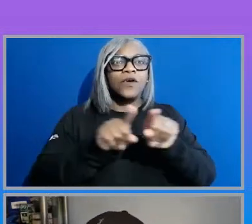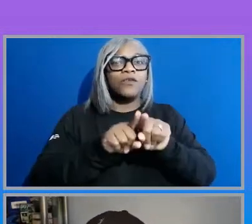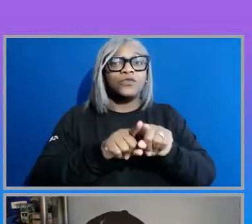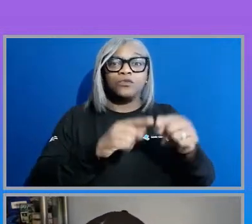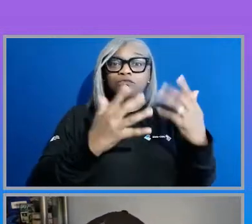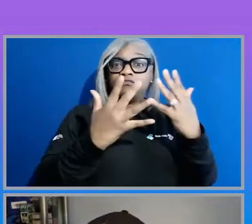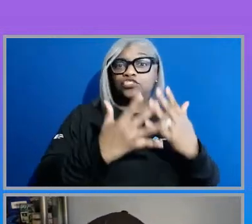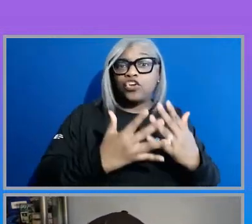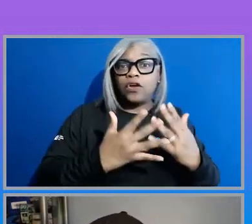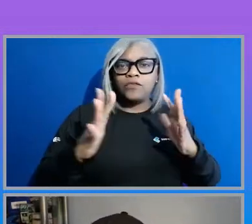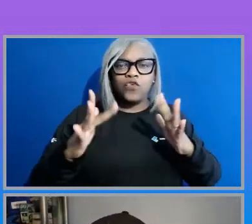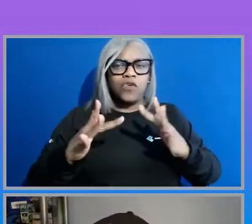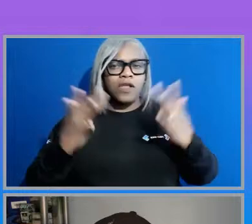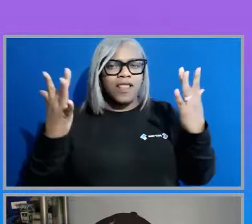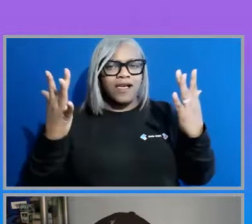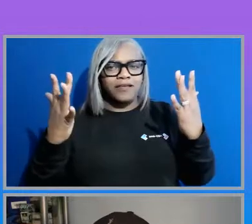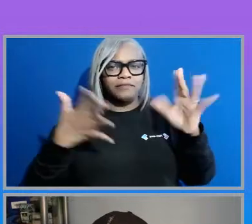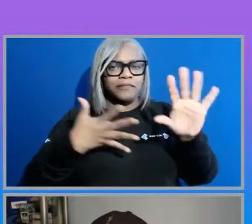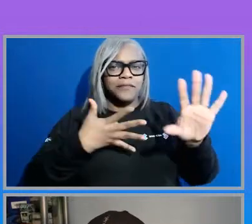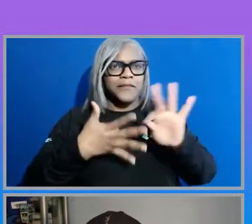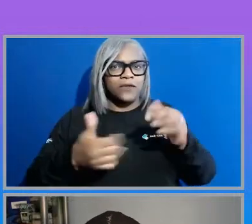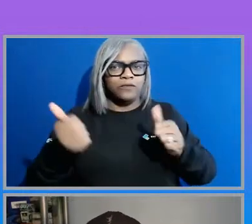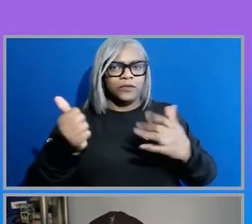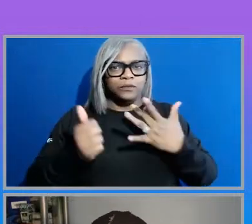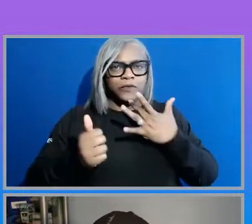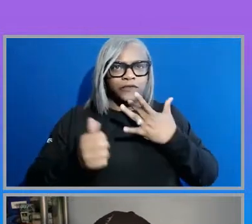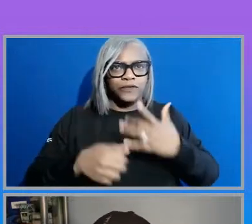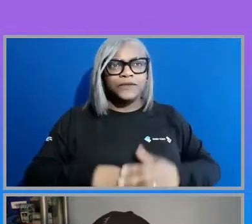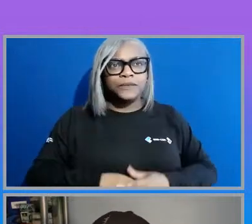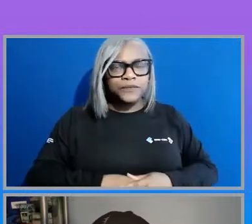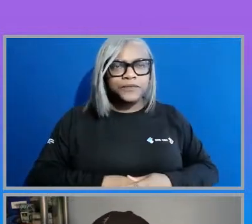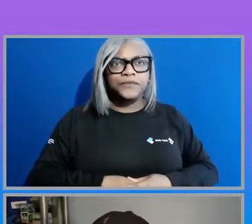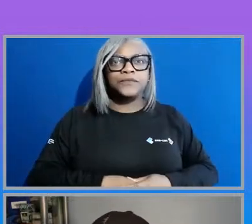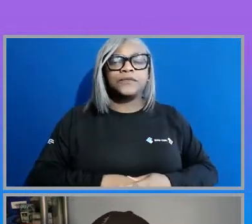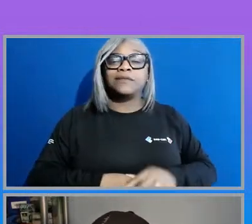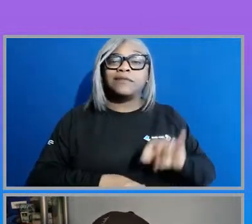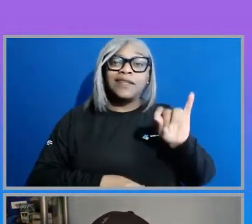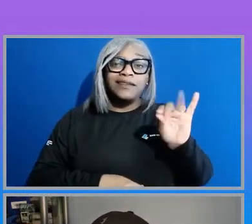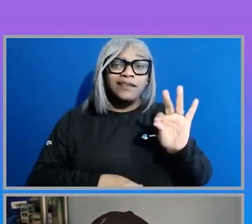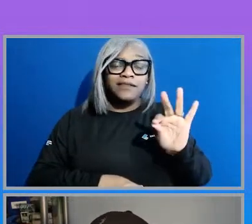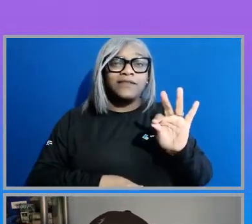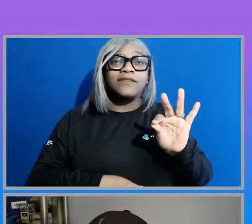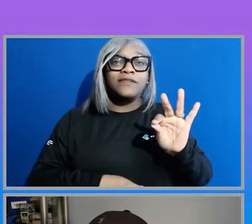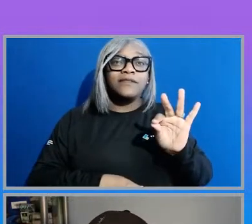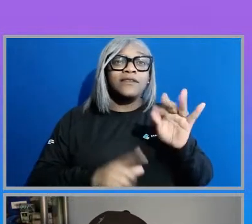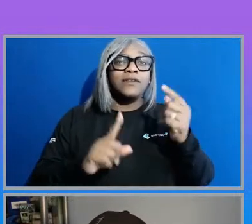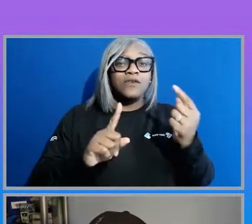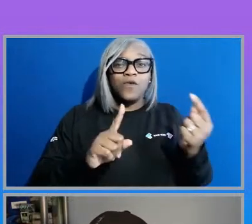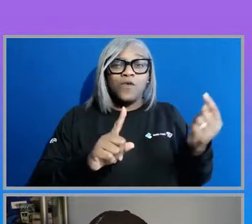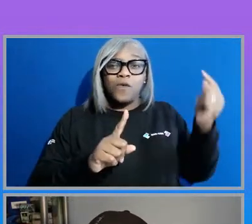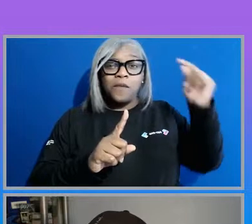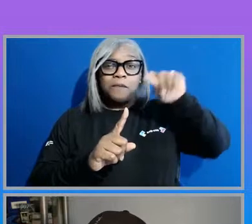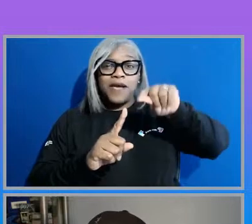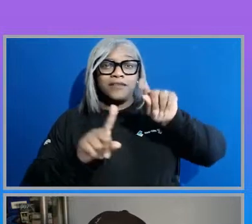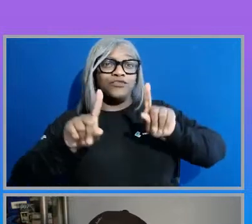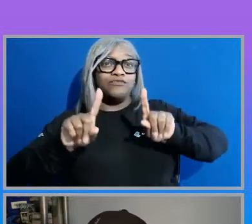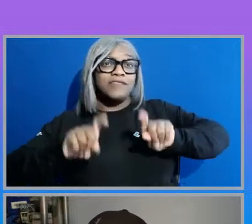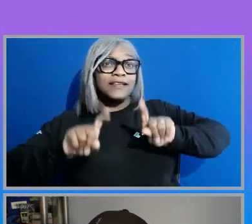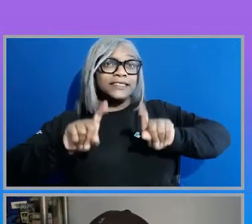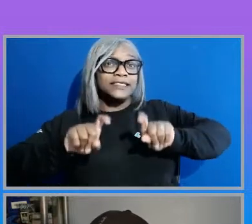activate dark mode or light mode. All right. So if I go back